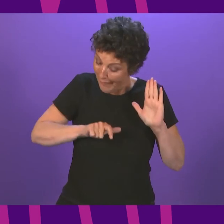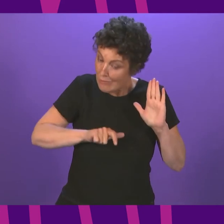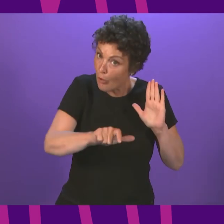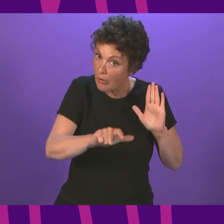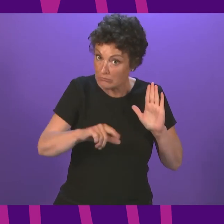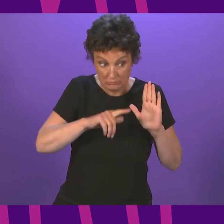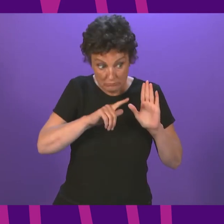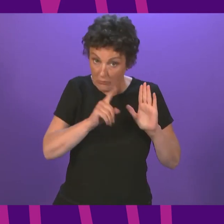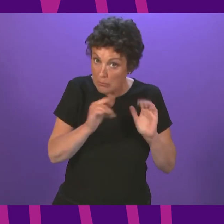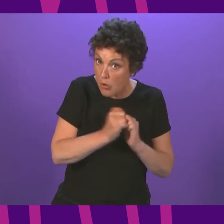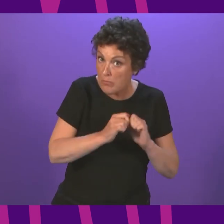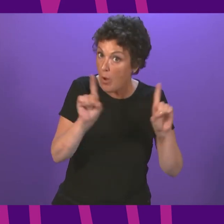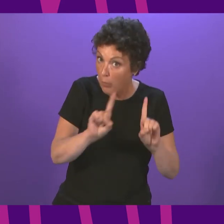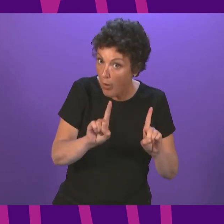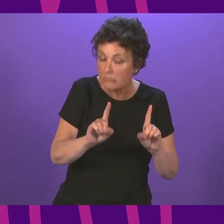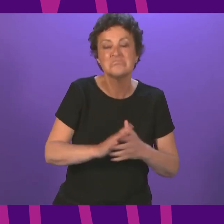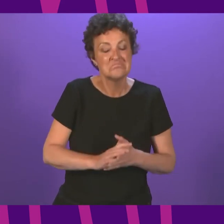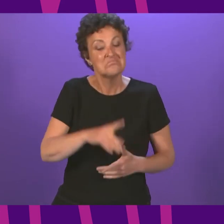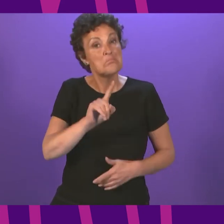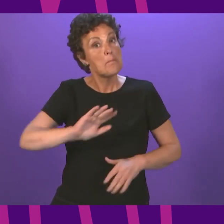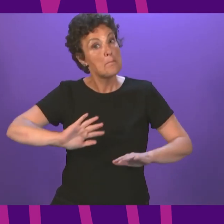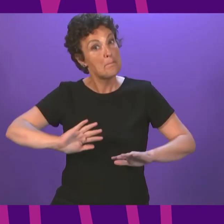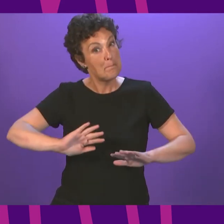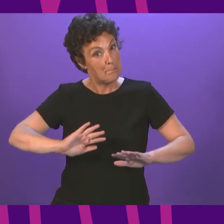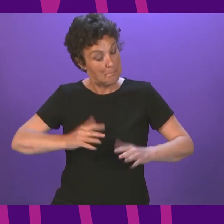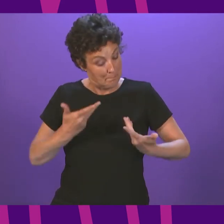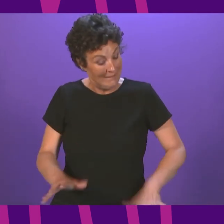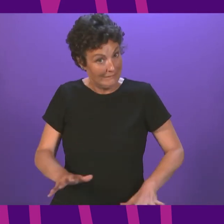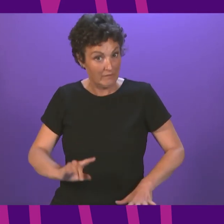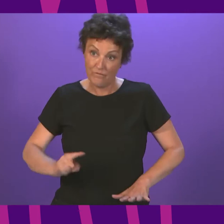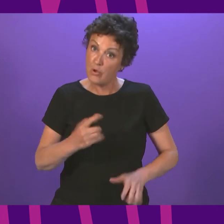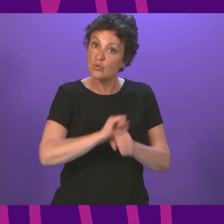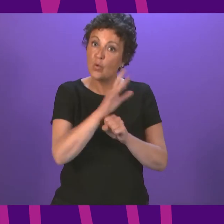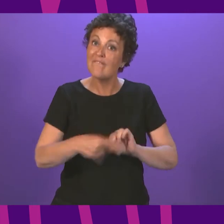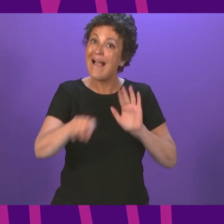The first Scottish Covid acts put in place a robust reporting regime to deliver transparency